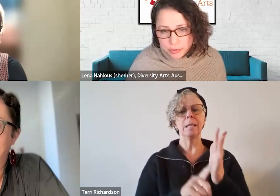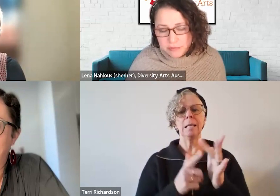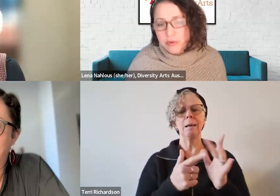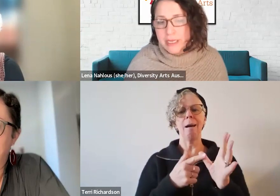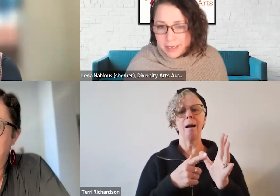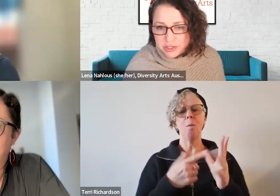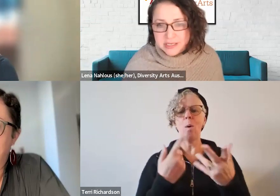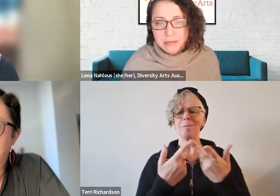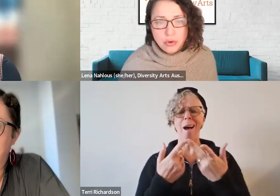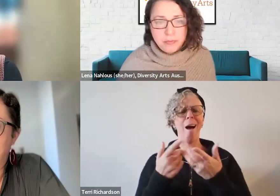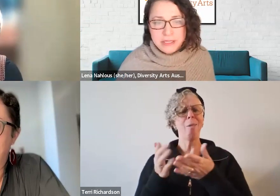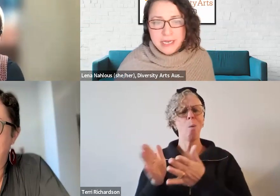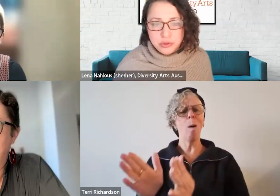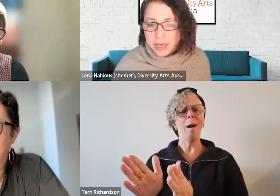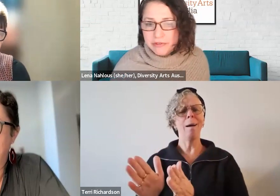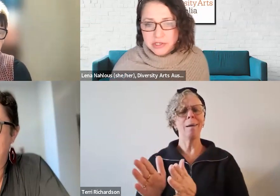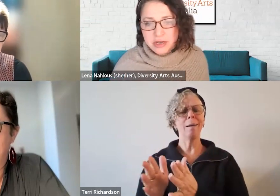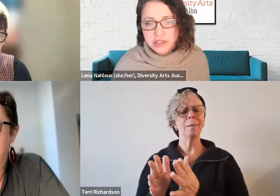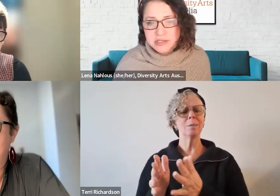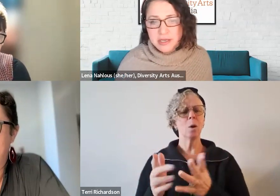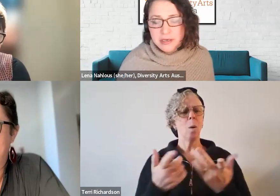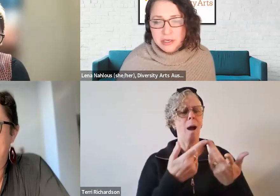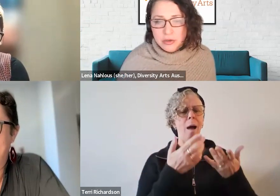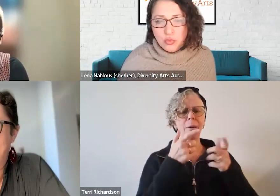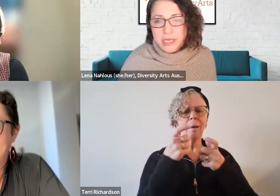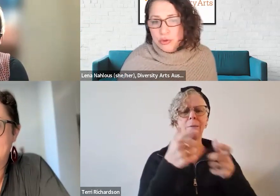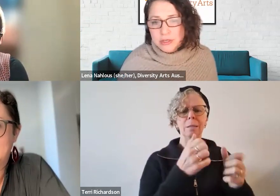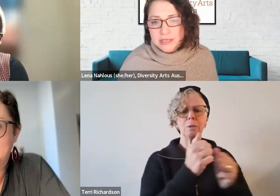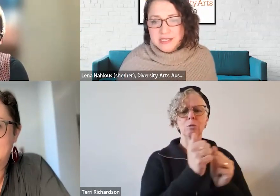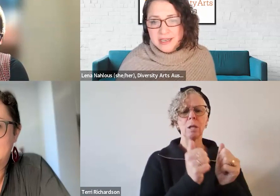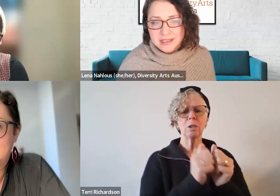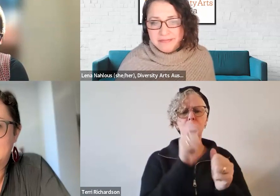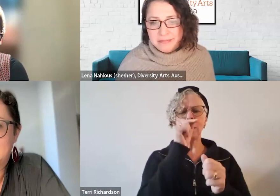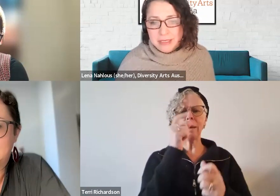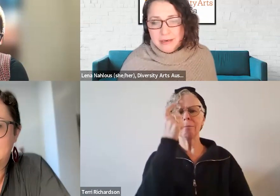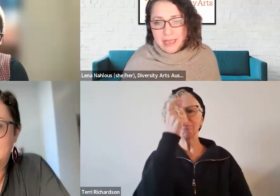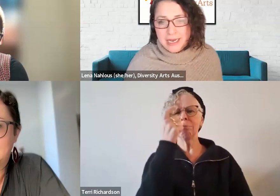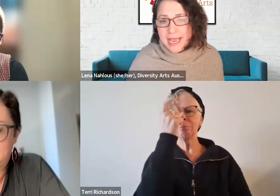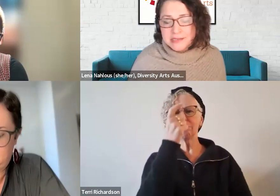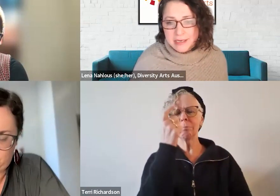you've already mentioned some, or potential governance structures that we could consider in our sector,